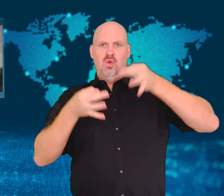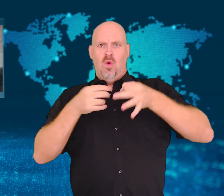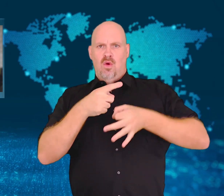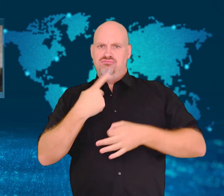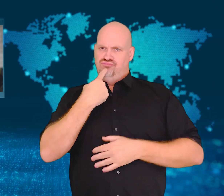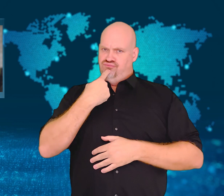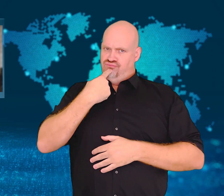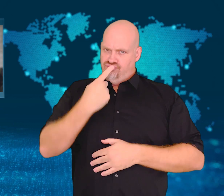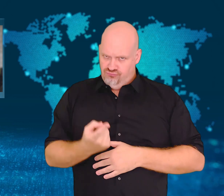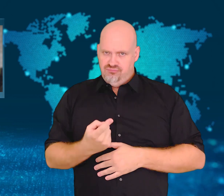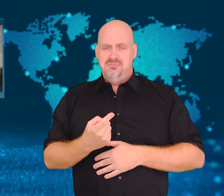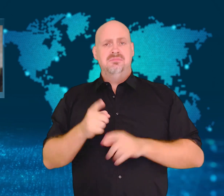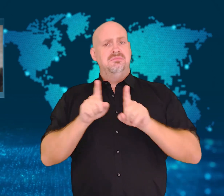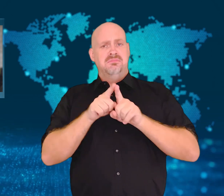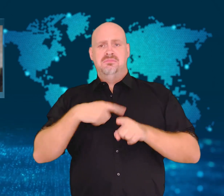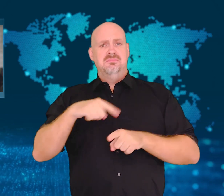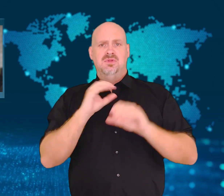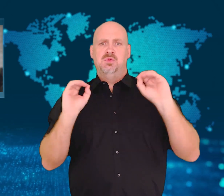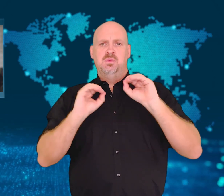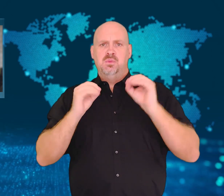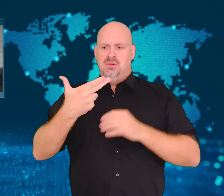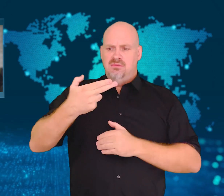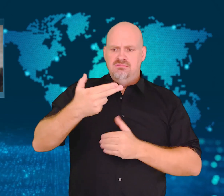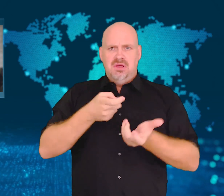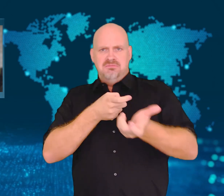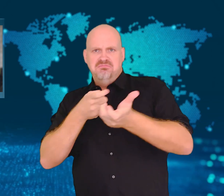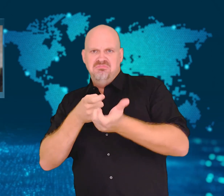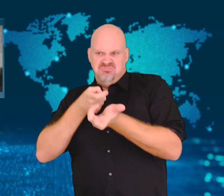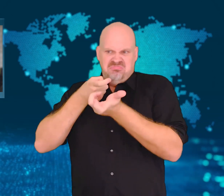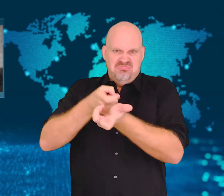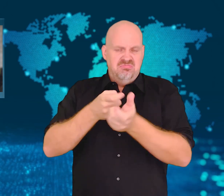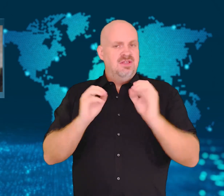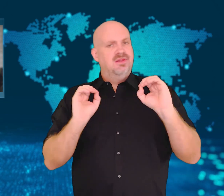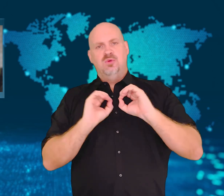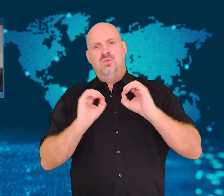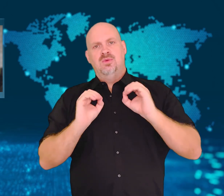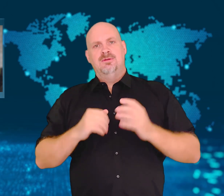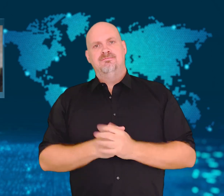and that no weapons were used.